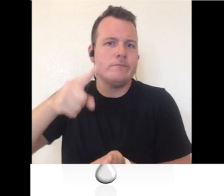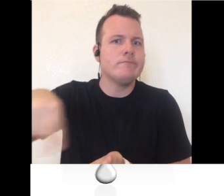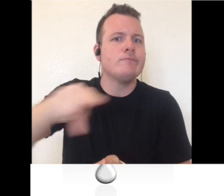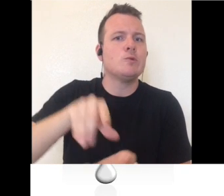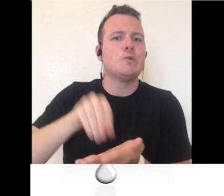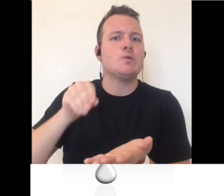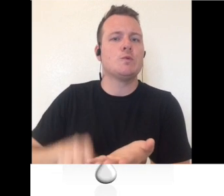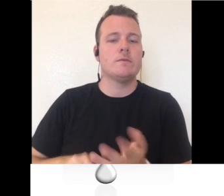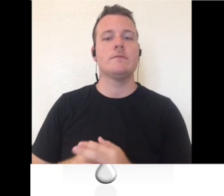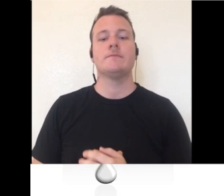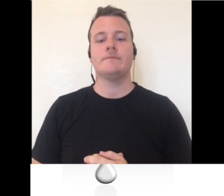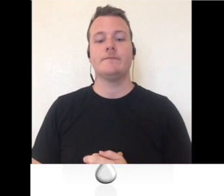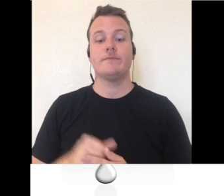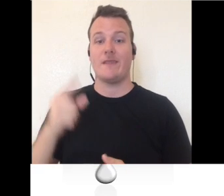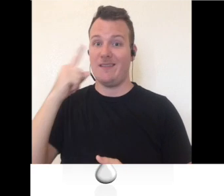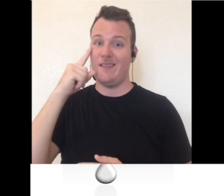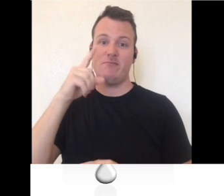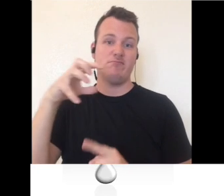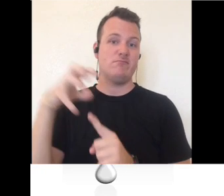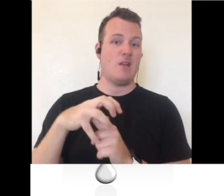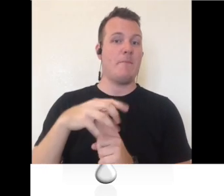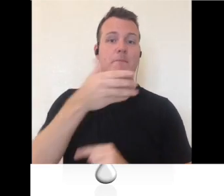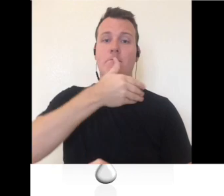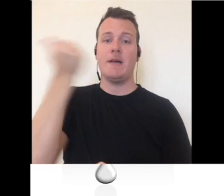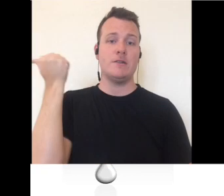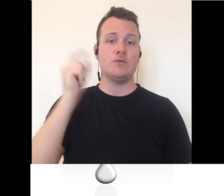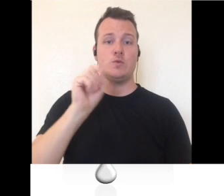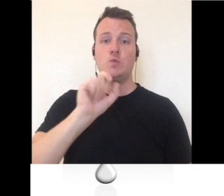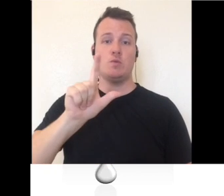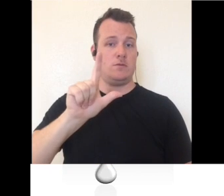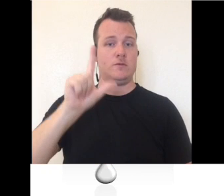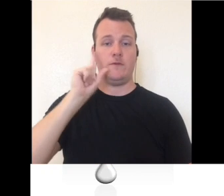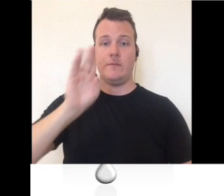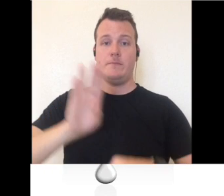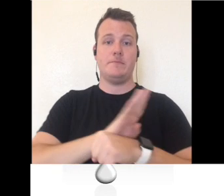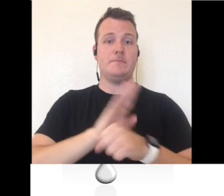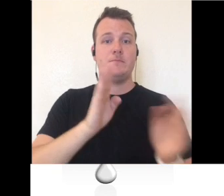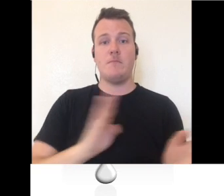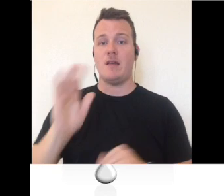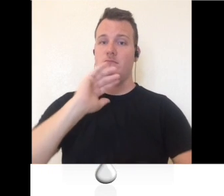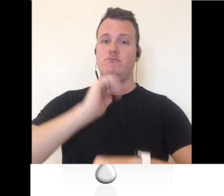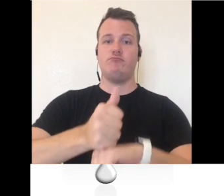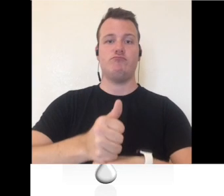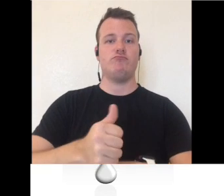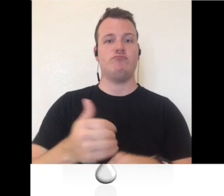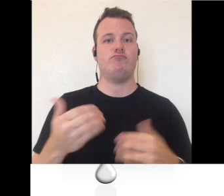and because I think it is about the best tool going for making doing a good